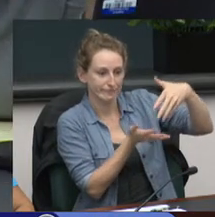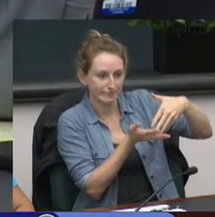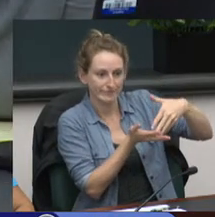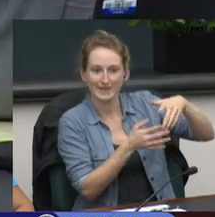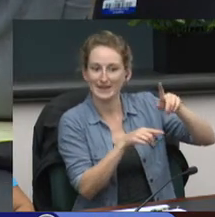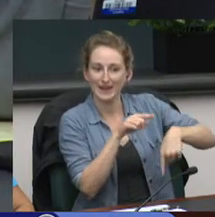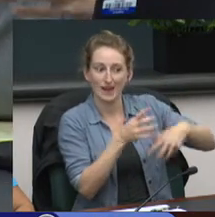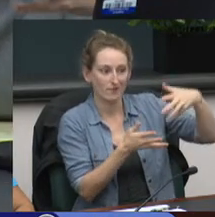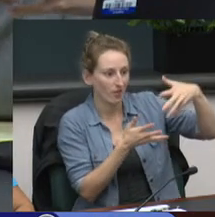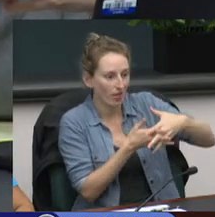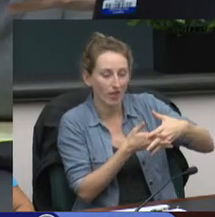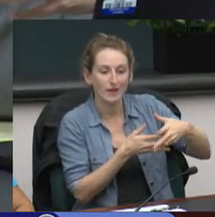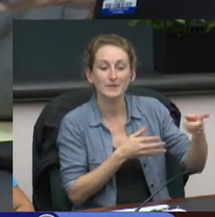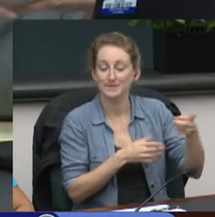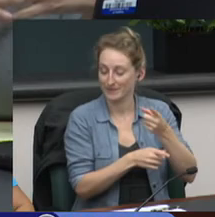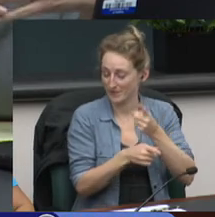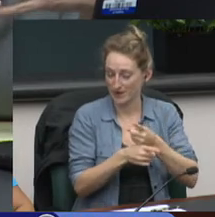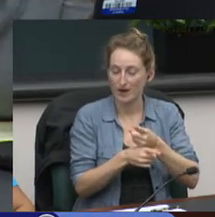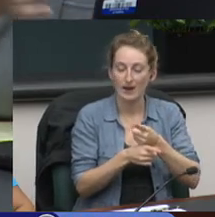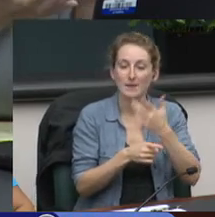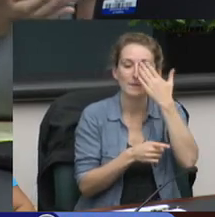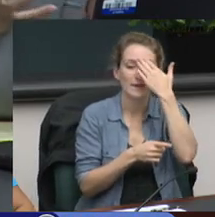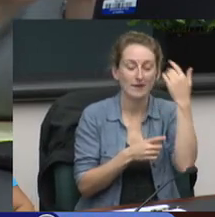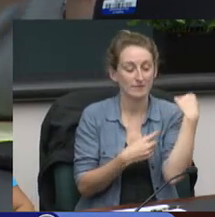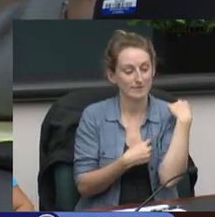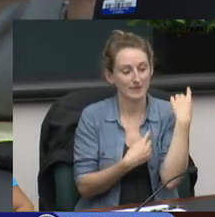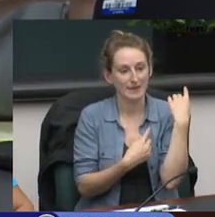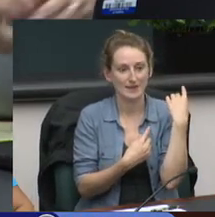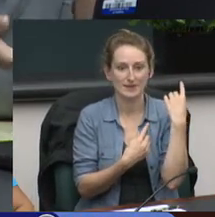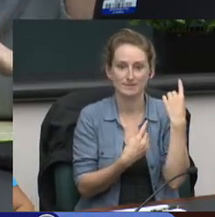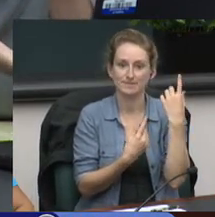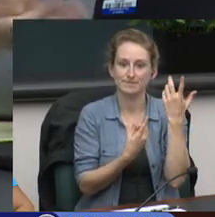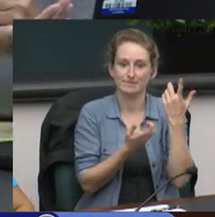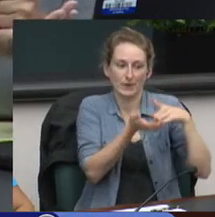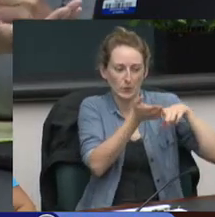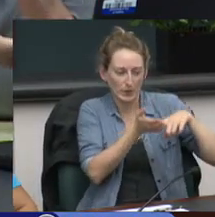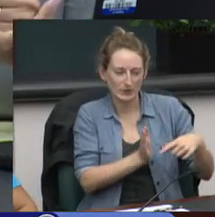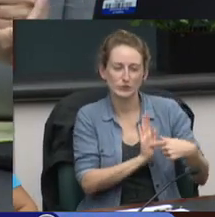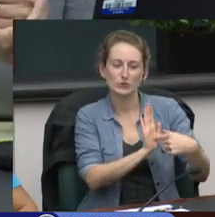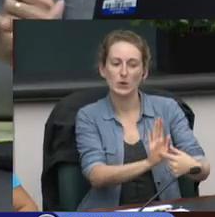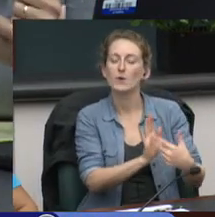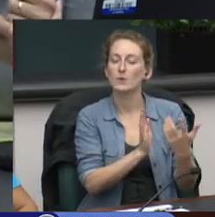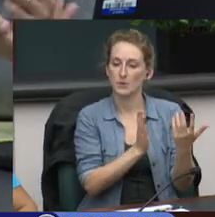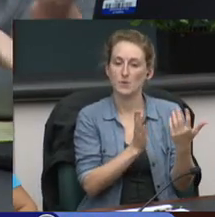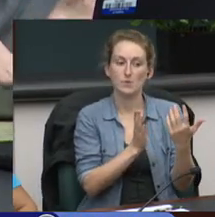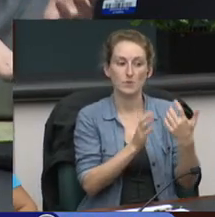and that as it compacts over time that it be it starts to function in a some